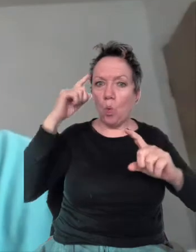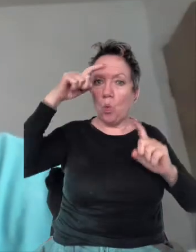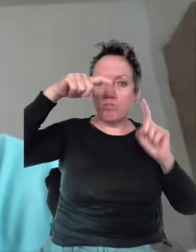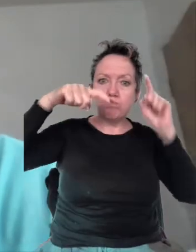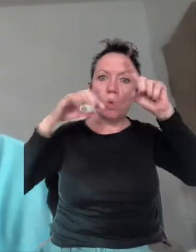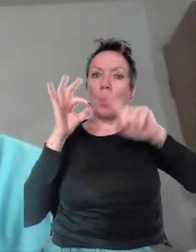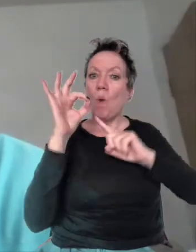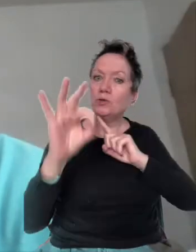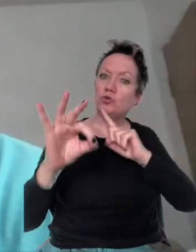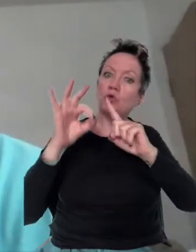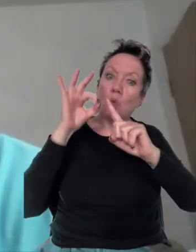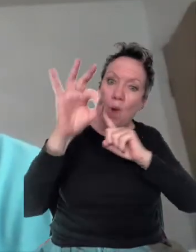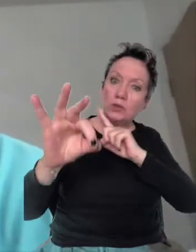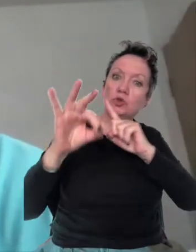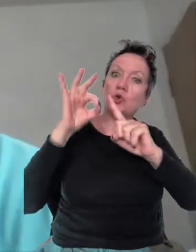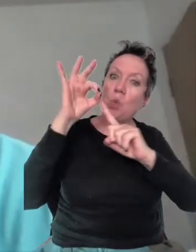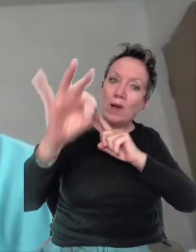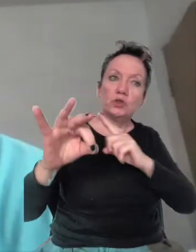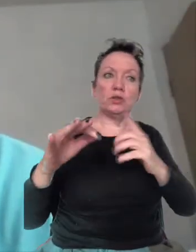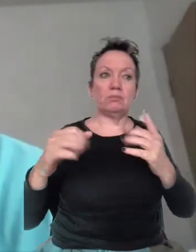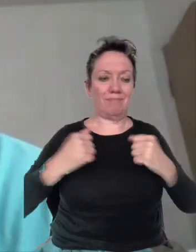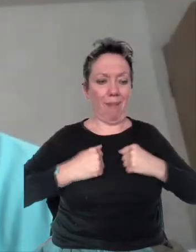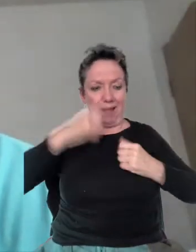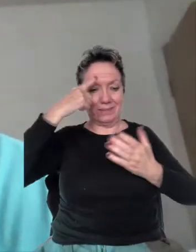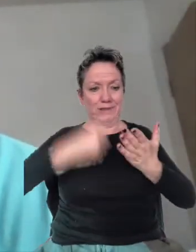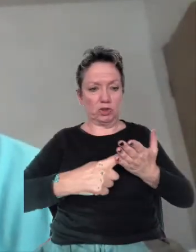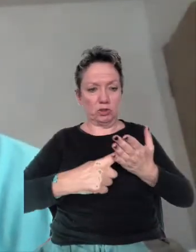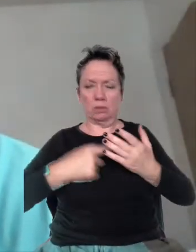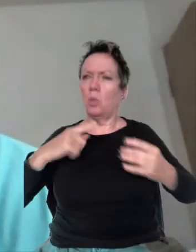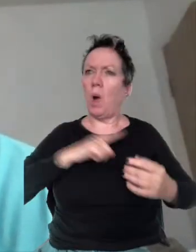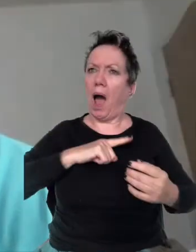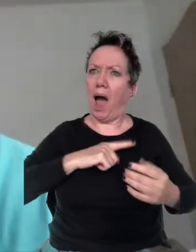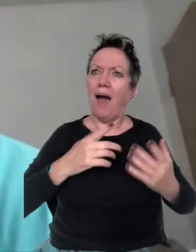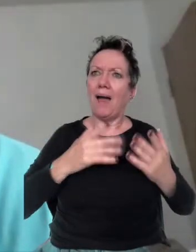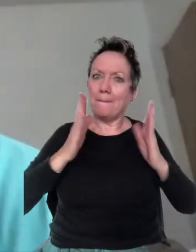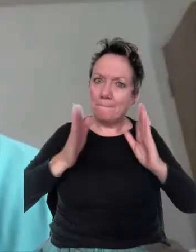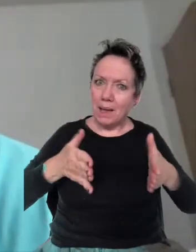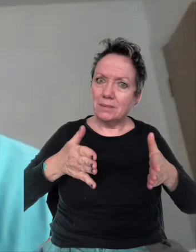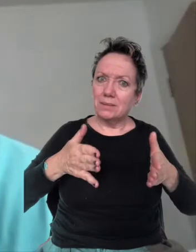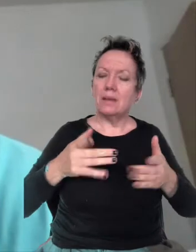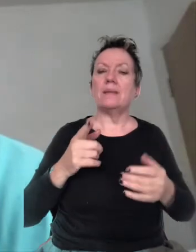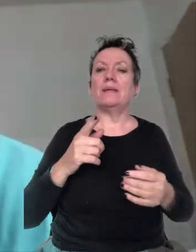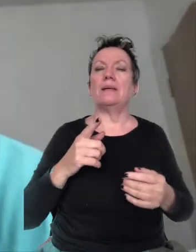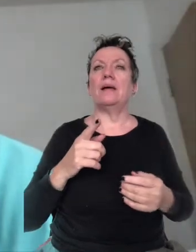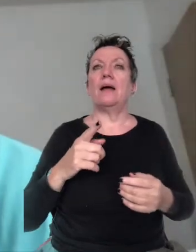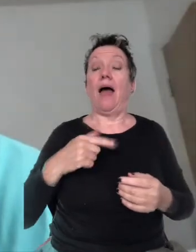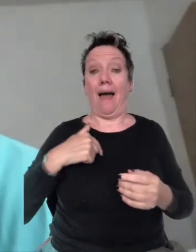Um, decisions we're making, um, as a, you know, I felt as a.